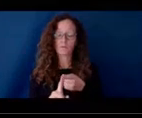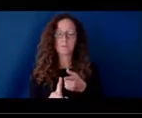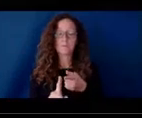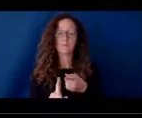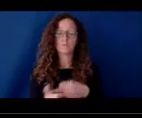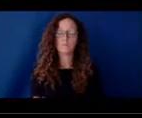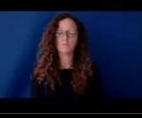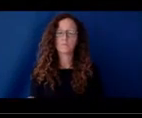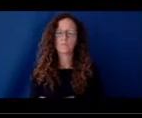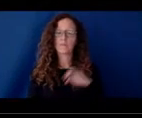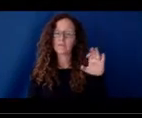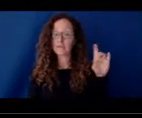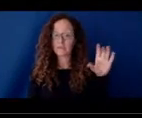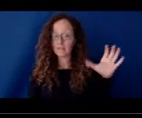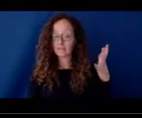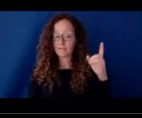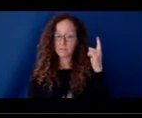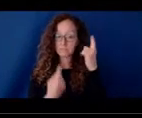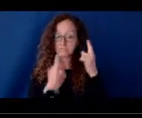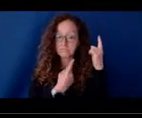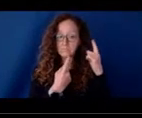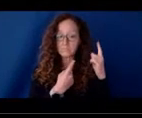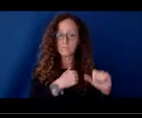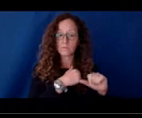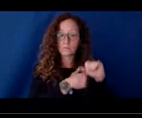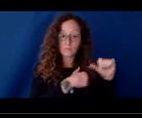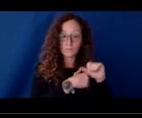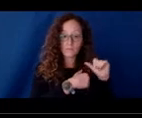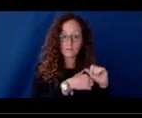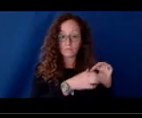has CDC thought about the risks associated with combined events such as extreme heat